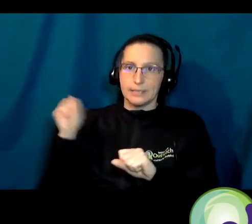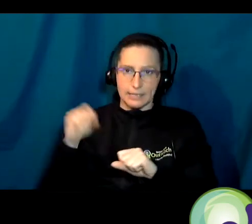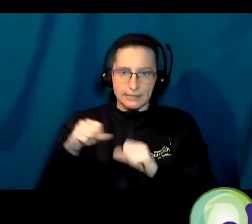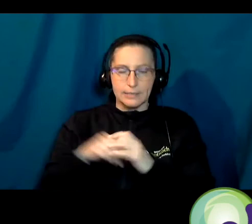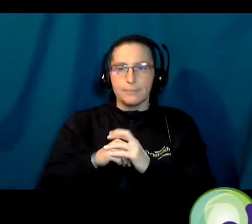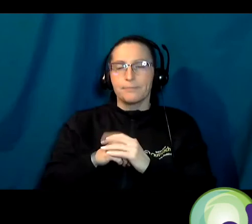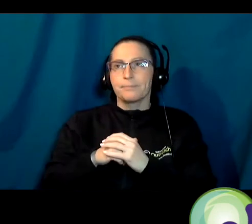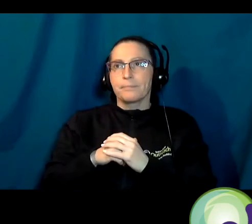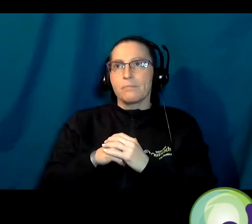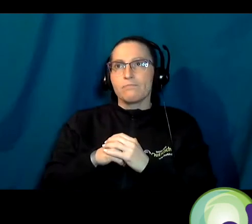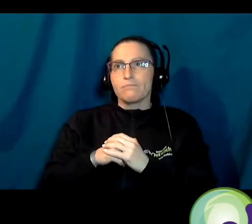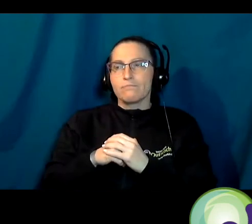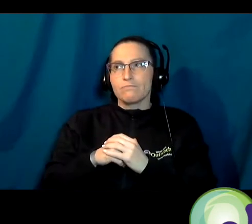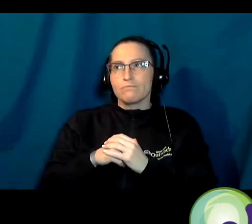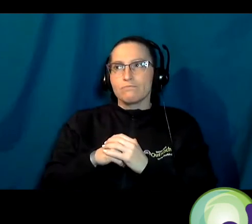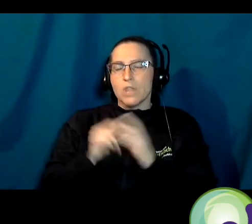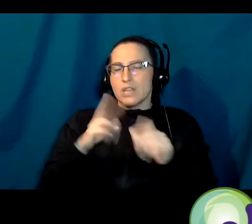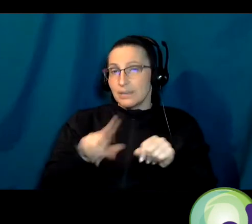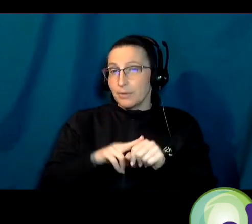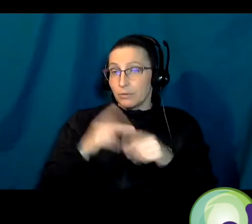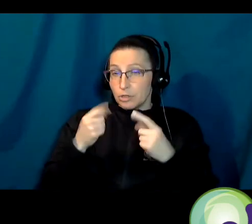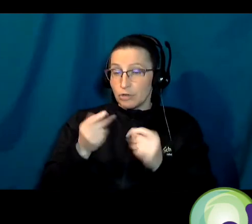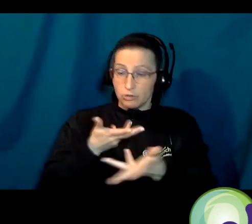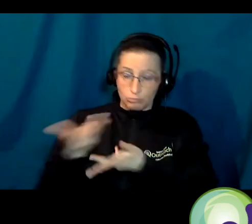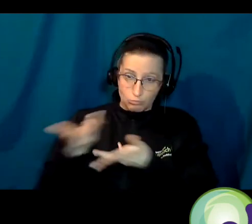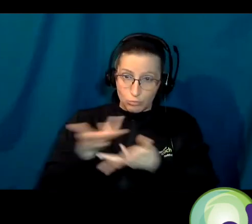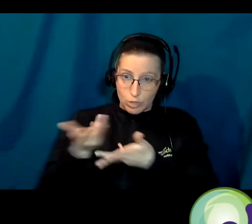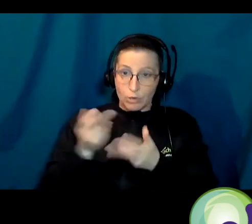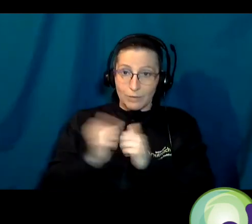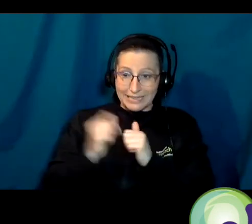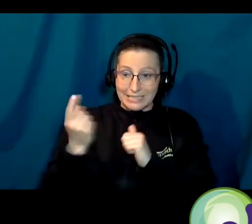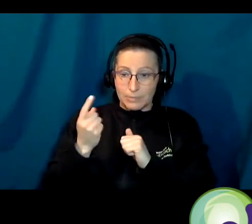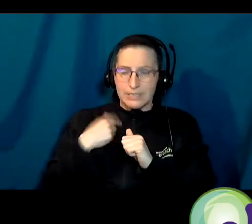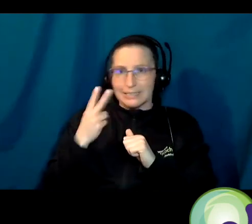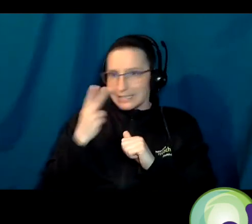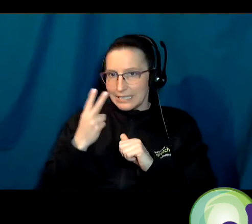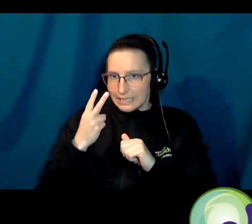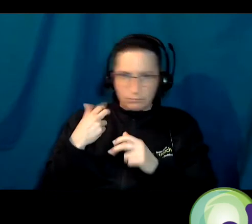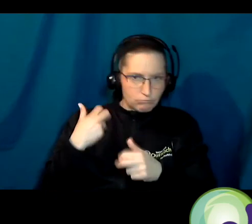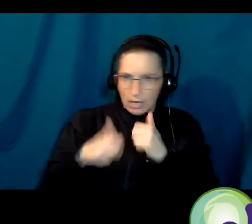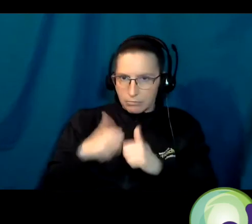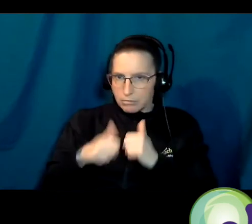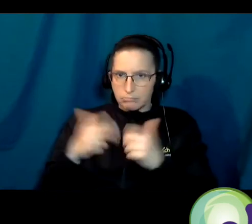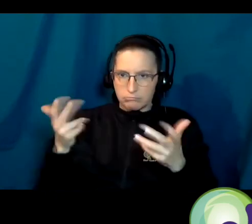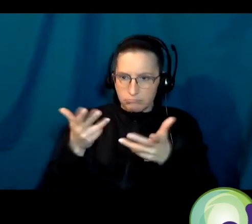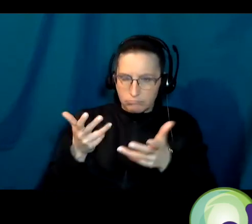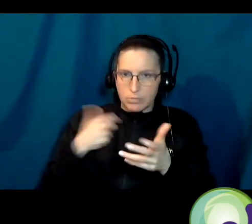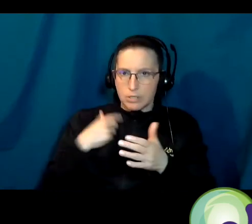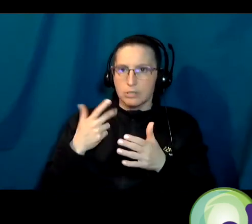Typically we try to work with a team member to see what the root cause of the issue that's